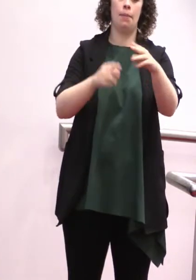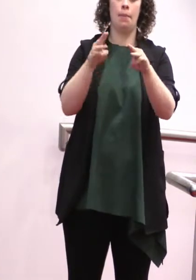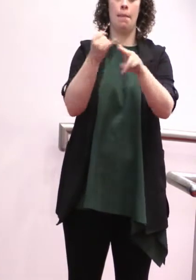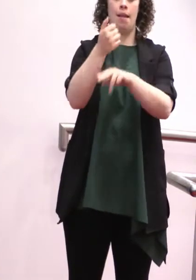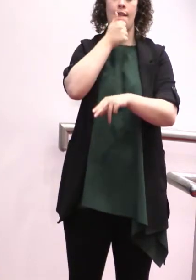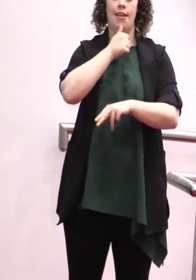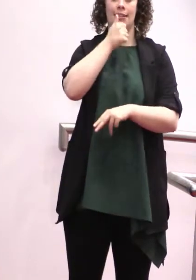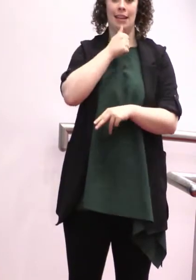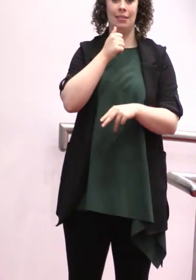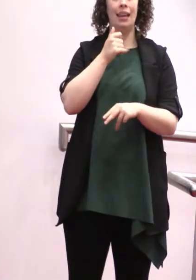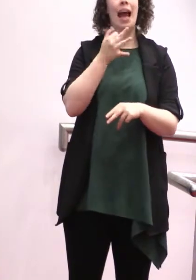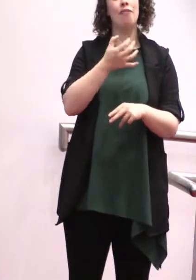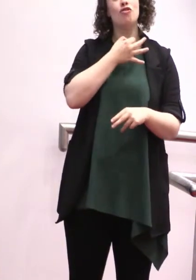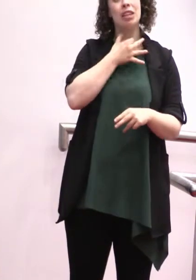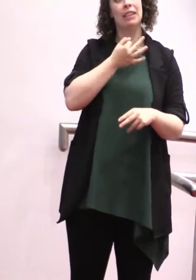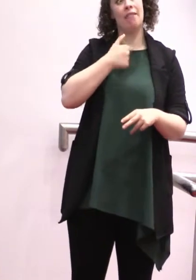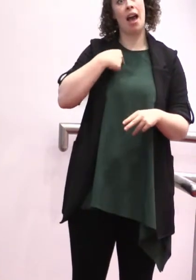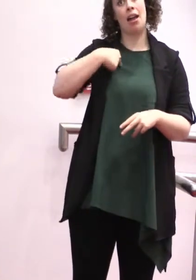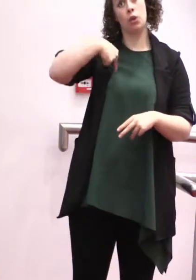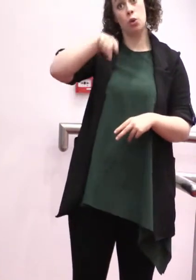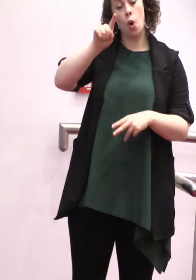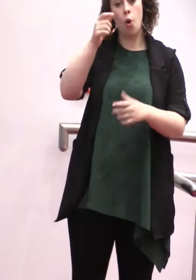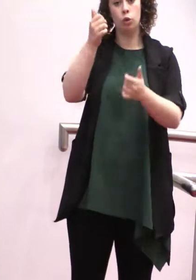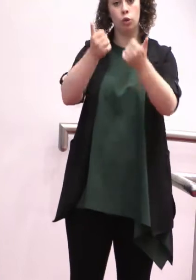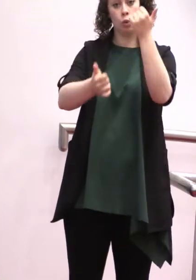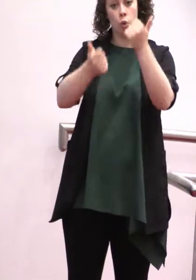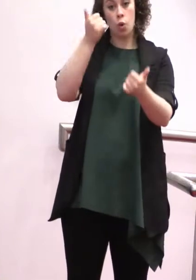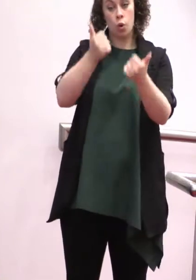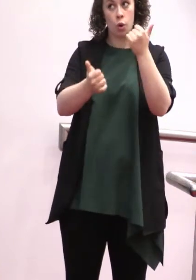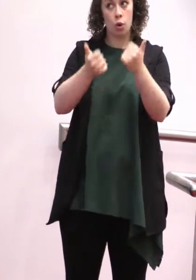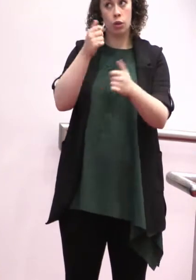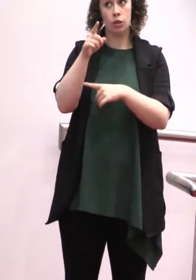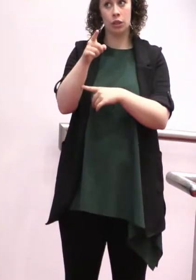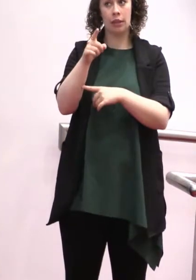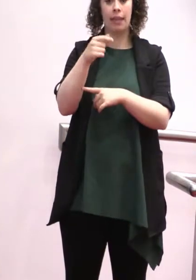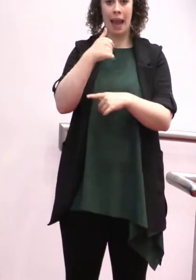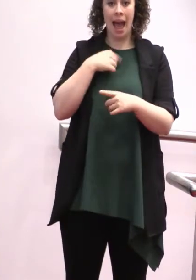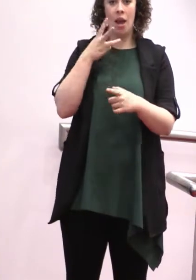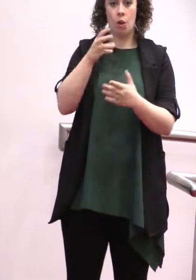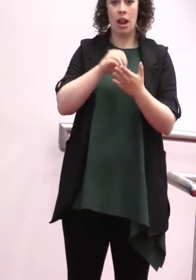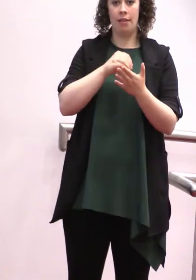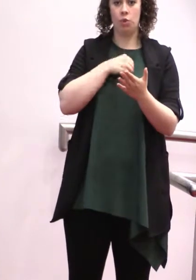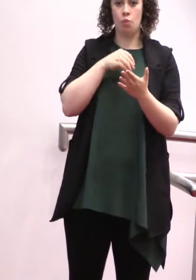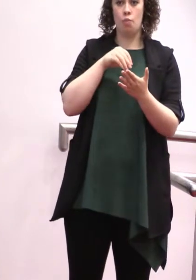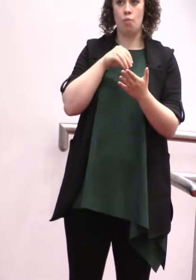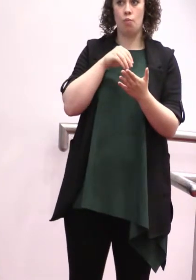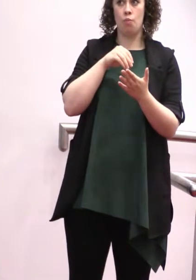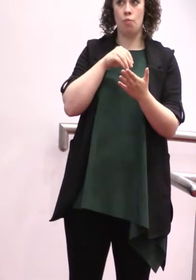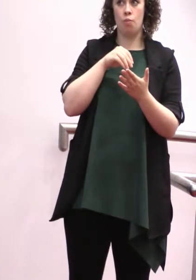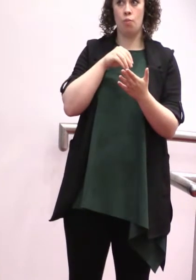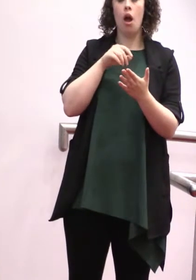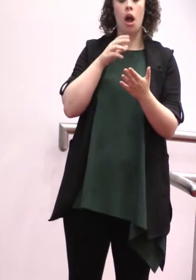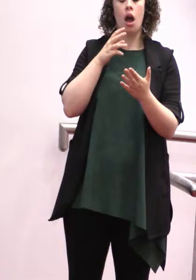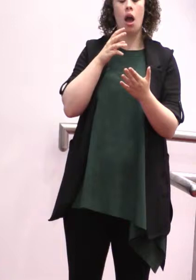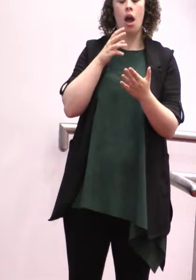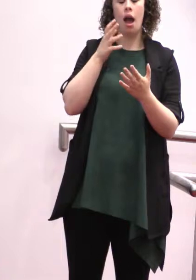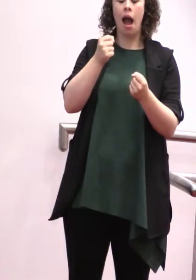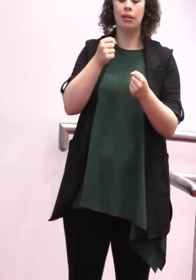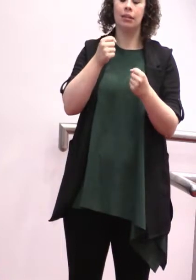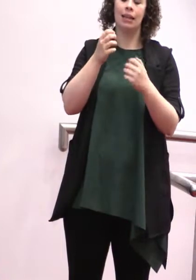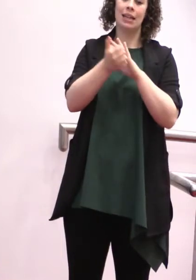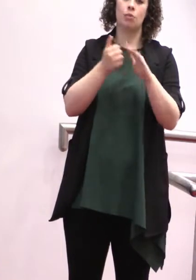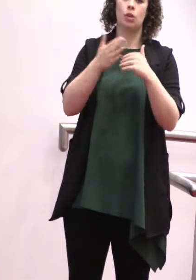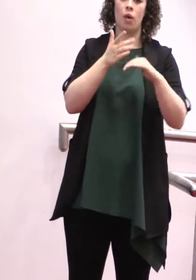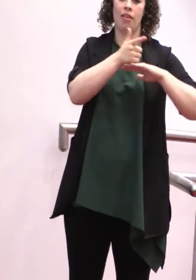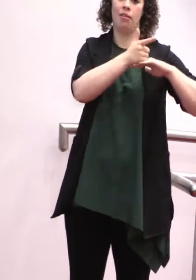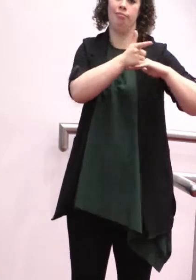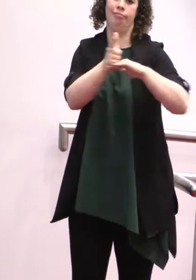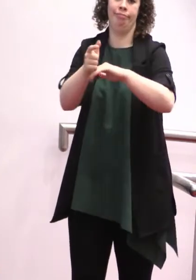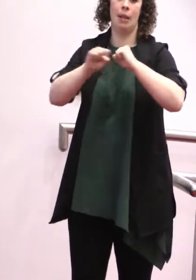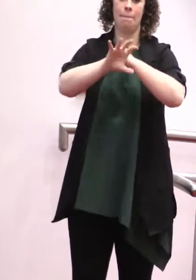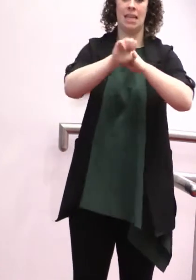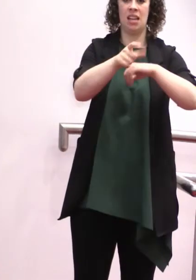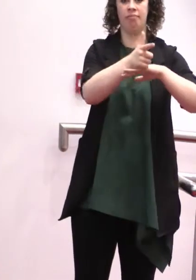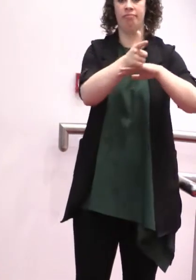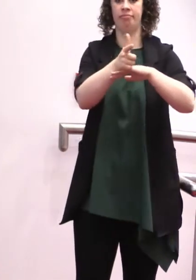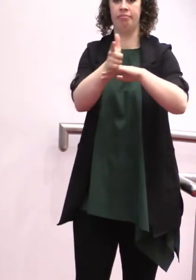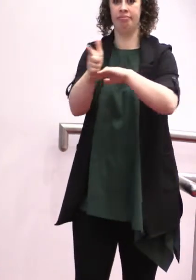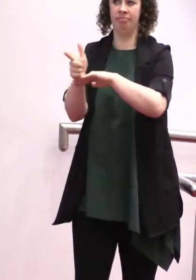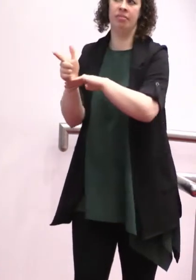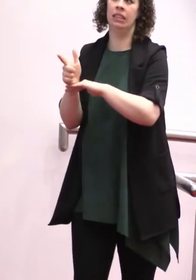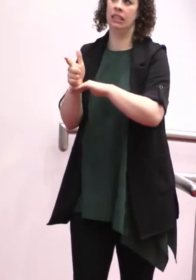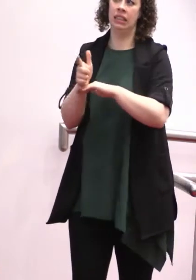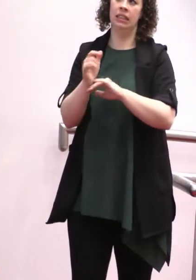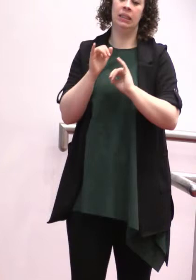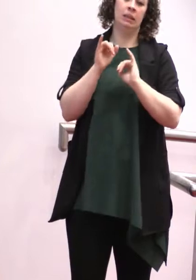through the media that will have to wait for another time.